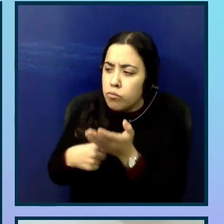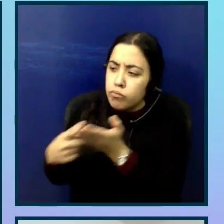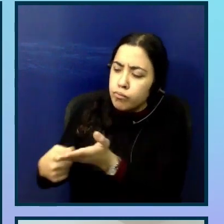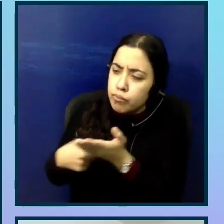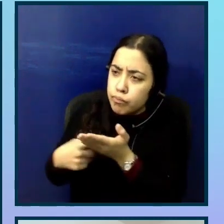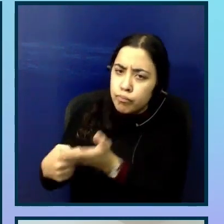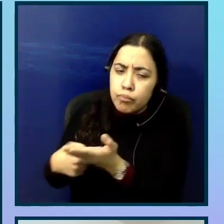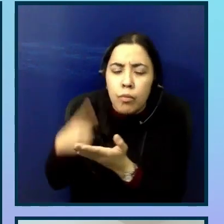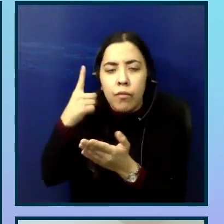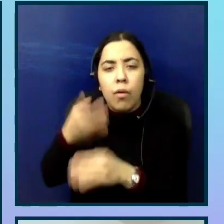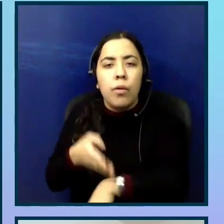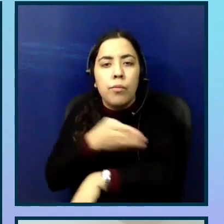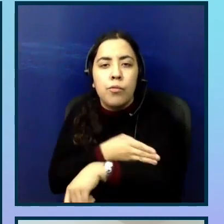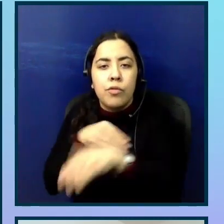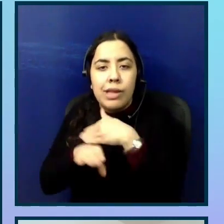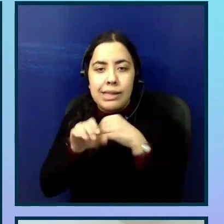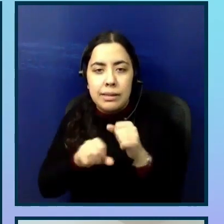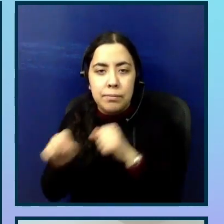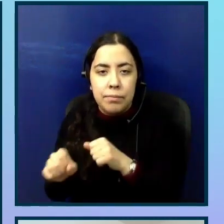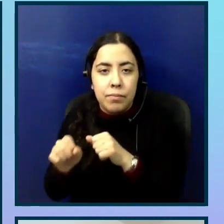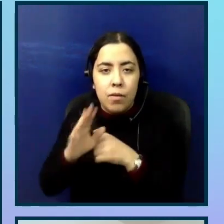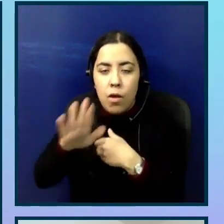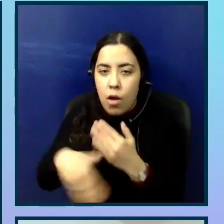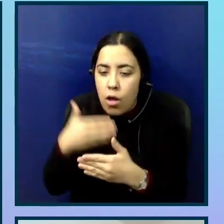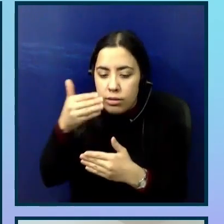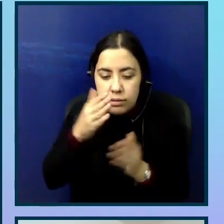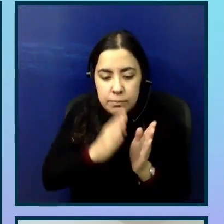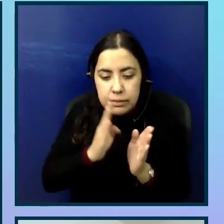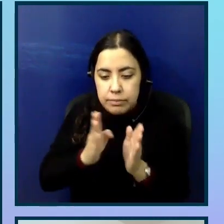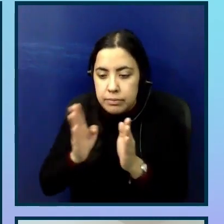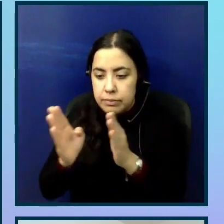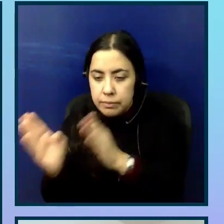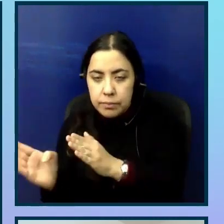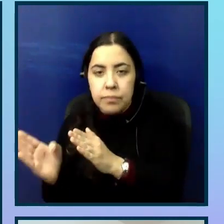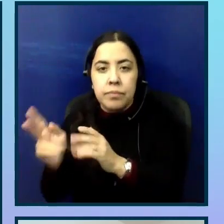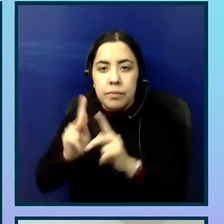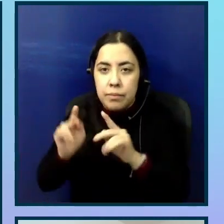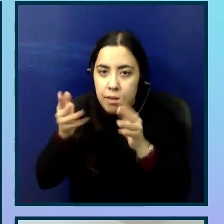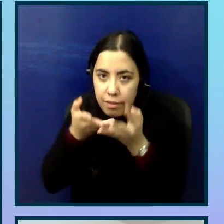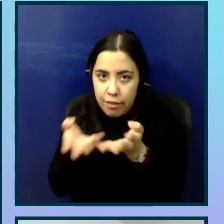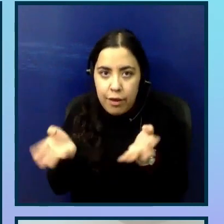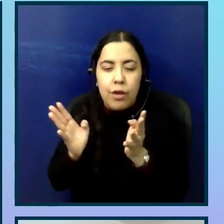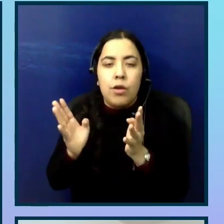There are people in all steps of the development cycle giving input on how we can make improvements